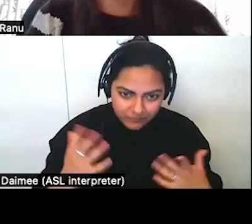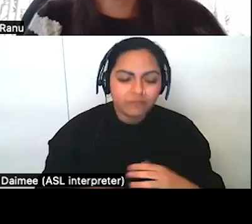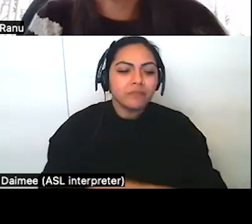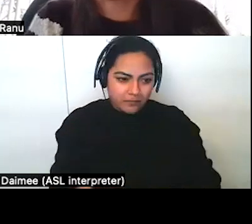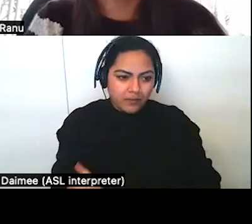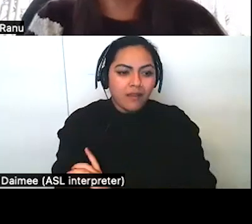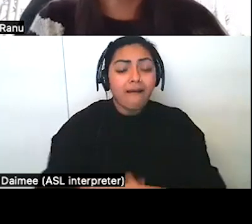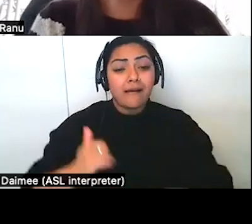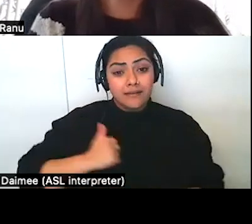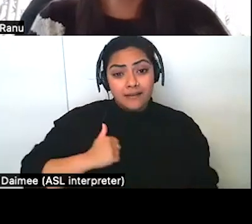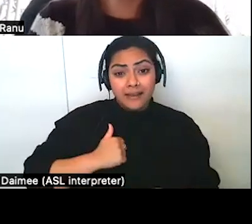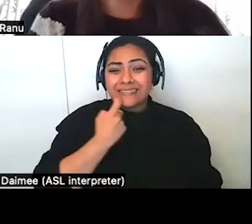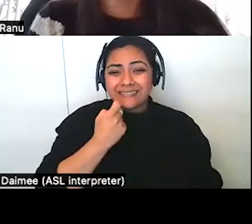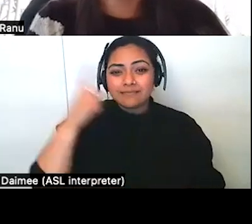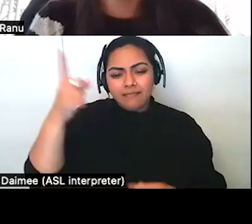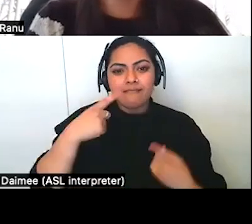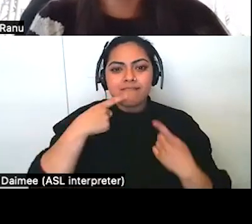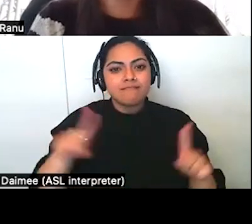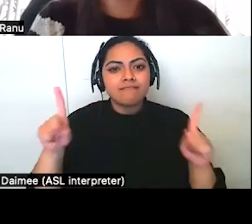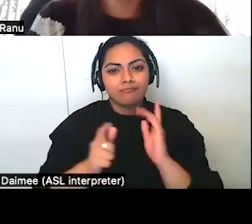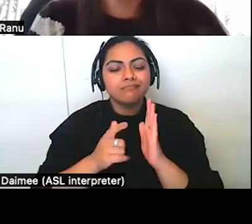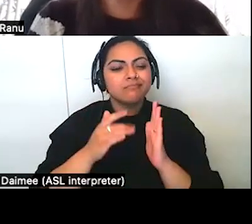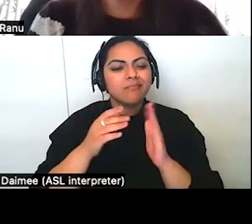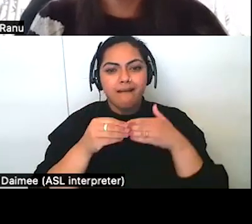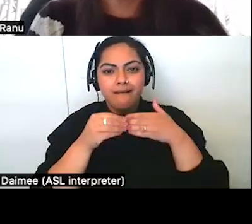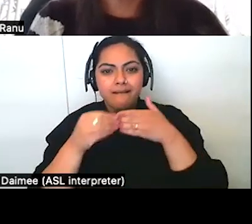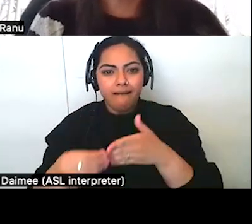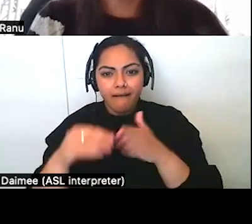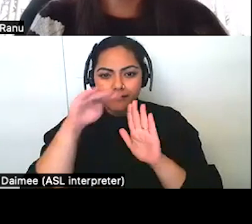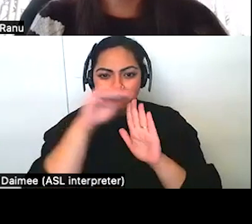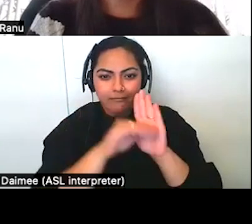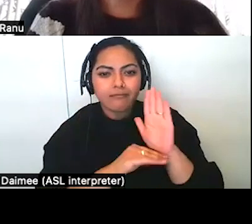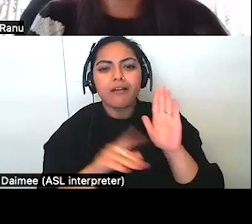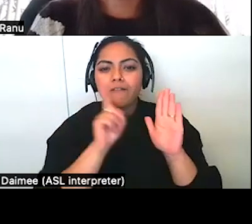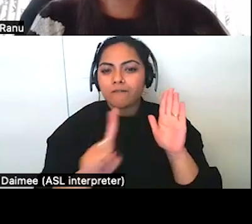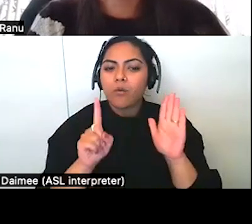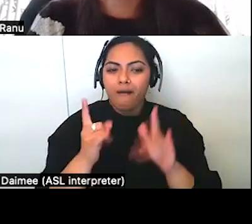their new alcohol consumption guidelines this past January. It'll be interesting to see how